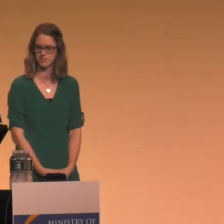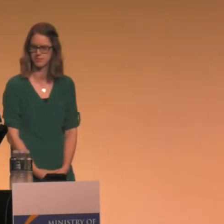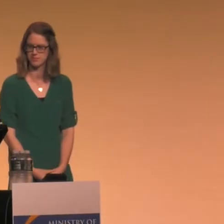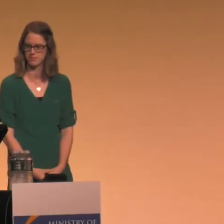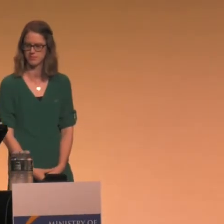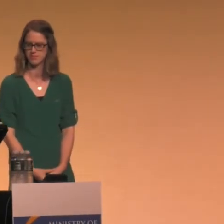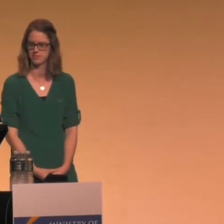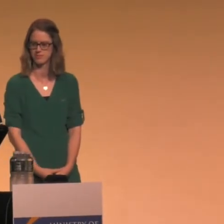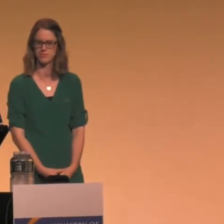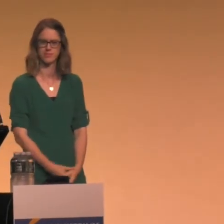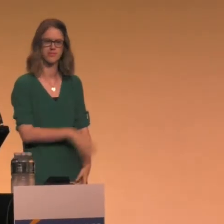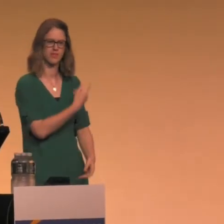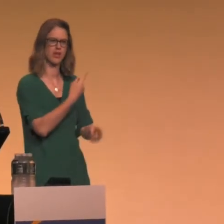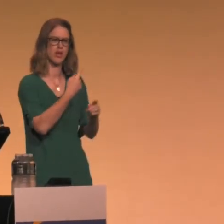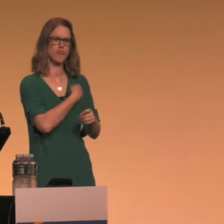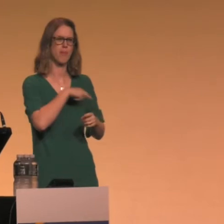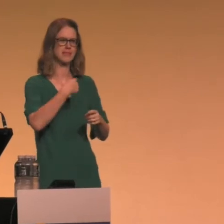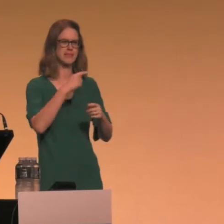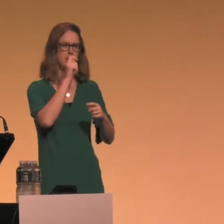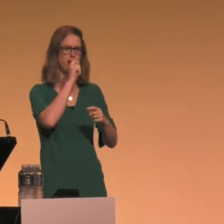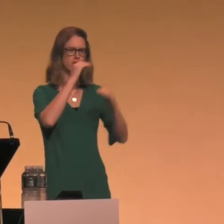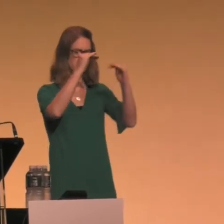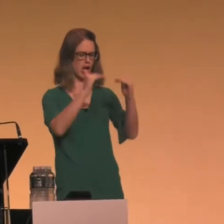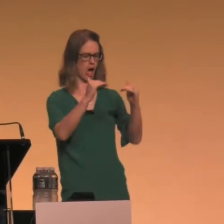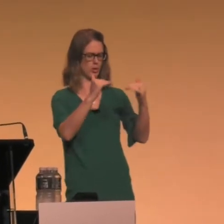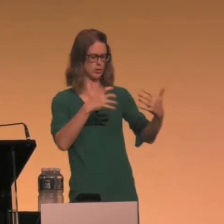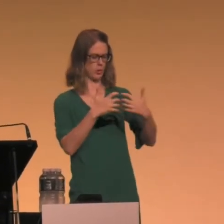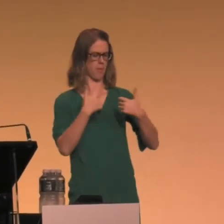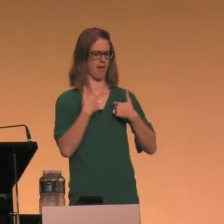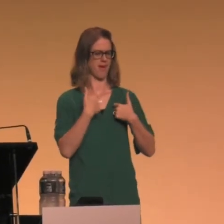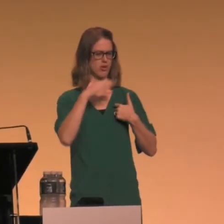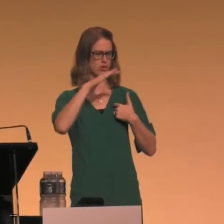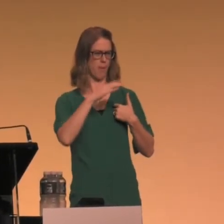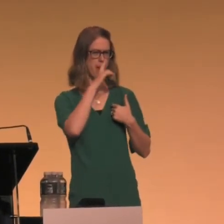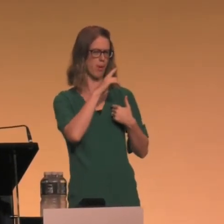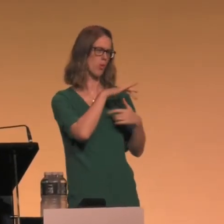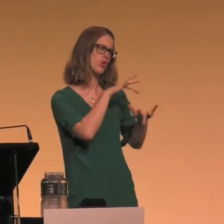Keriana promised to put the mics down low enough for us short, older people. She didn't get quite low enough.